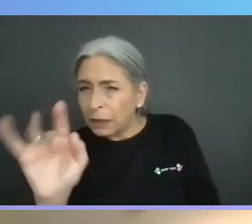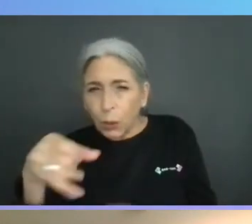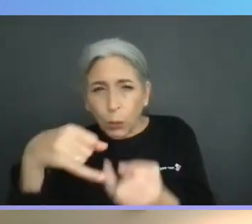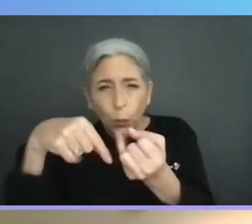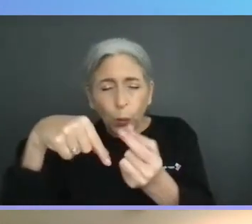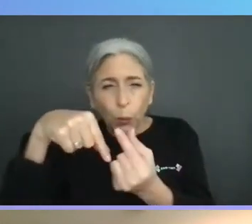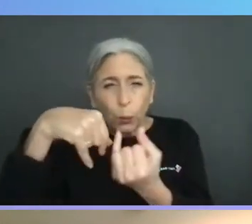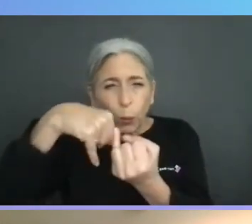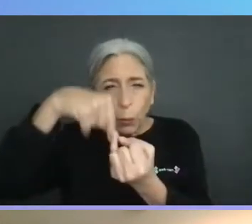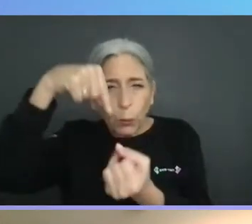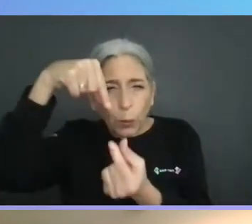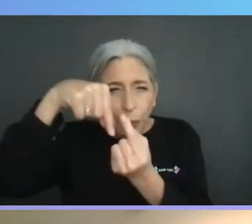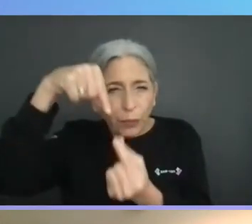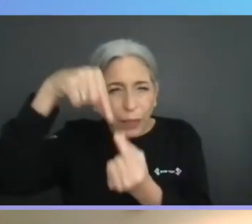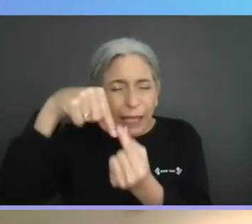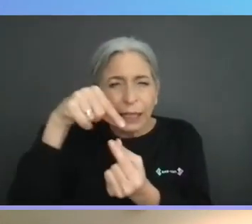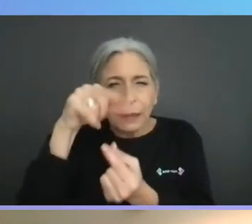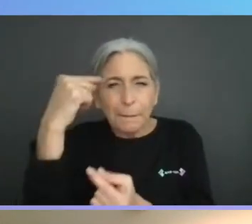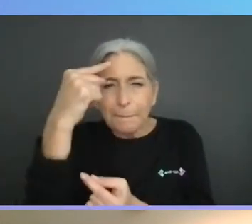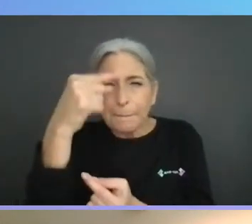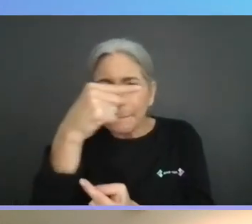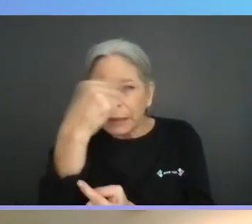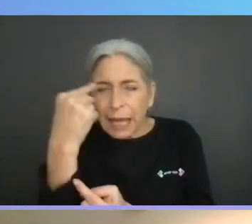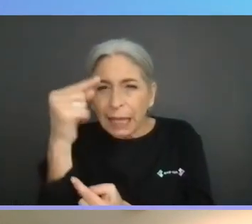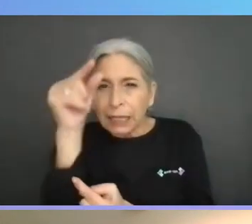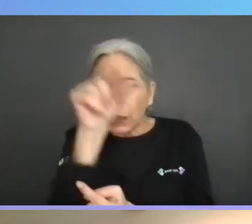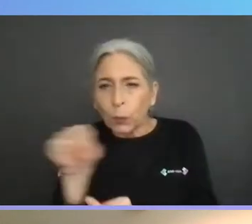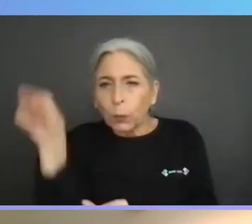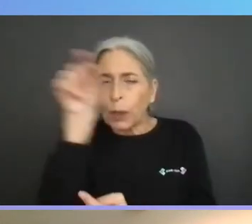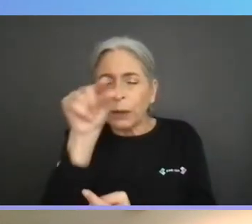black outline and coral background. And to the left is